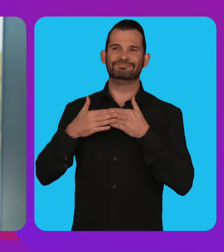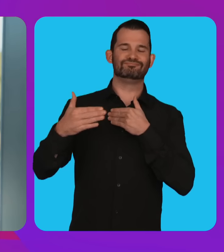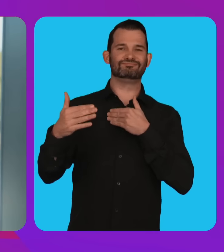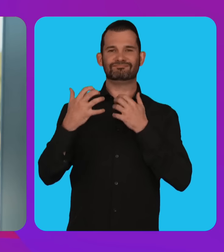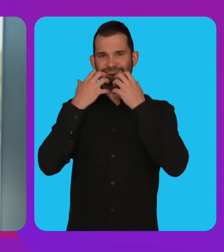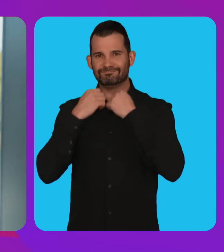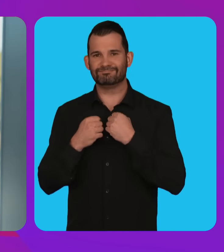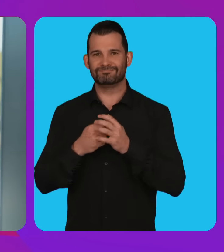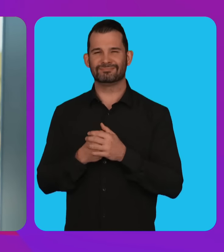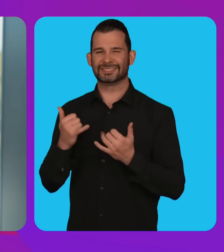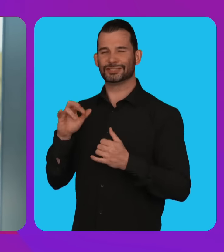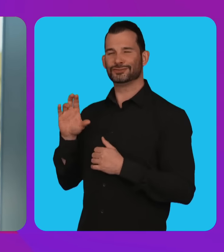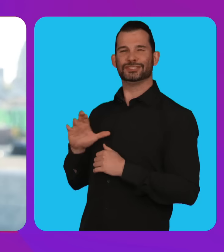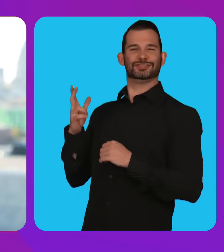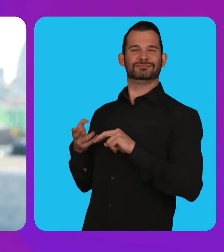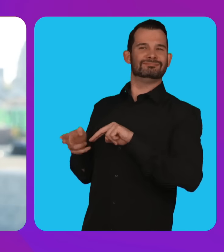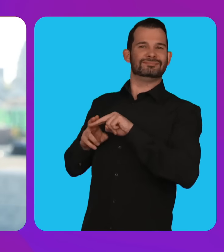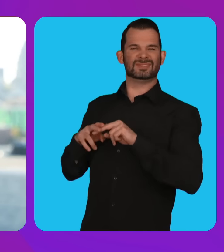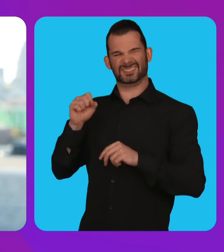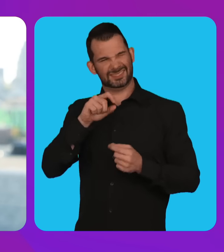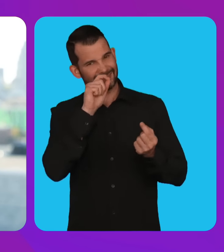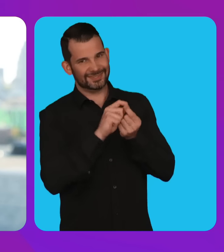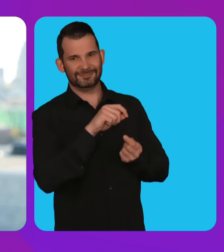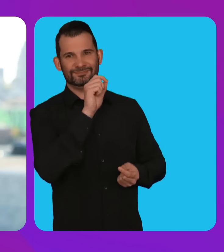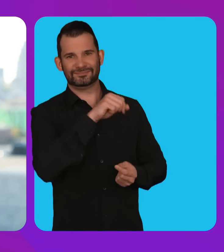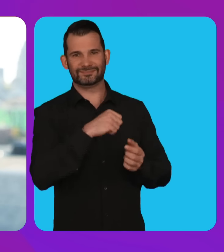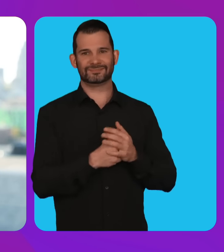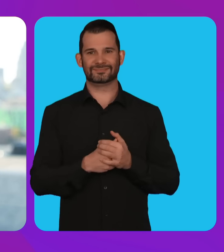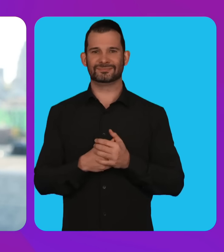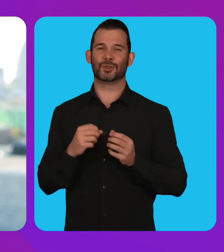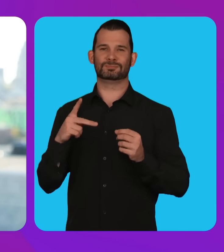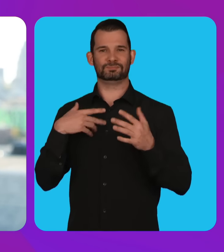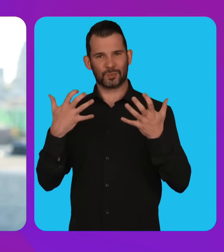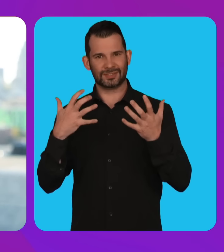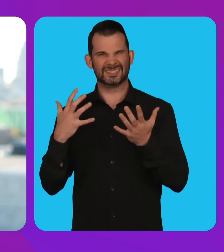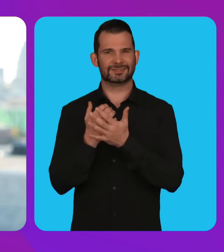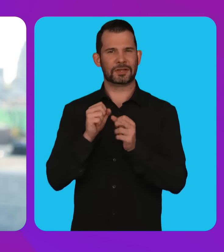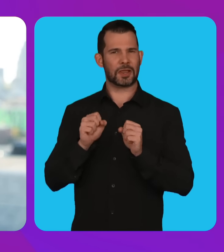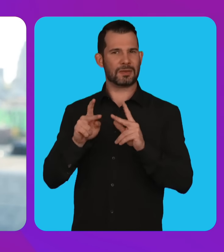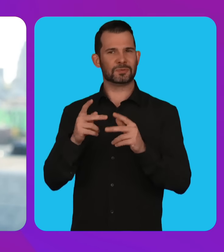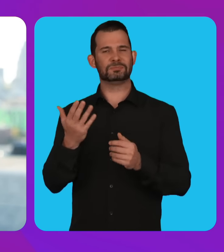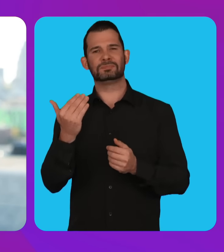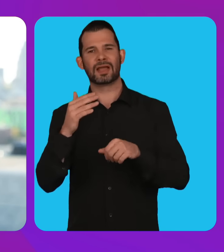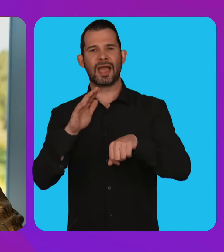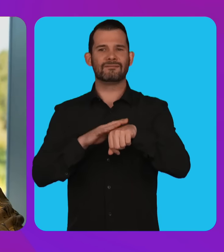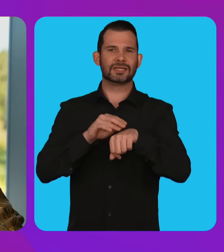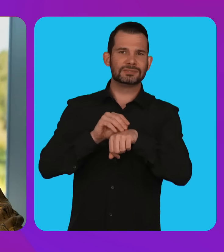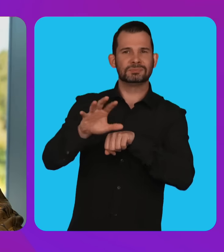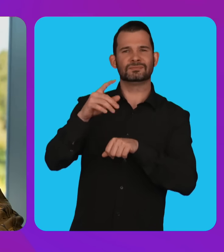[Interpreter 1] Yes, exactly. So I want to take this opportunity to get some advice from you to young women who are ambitious